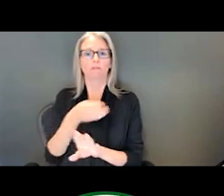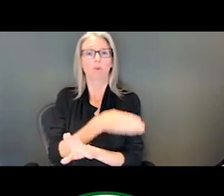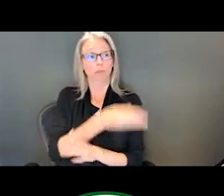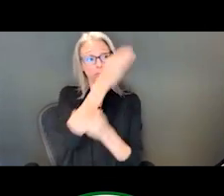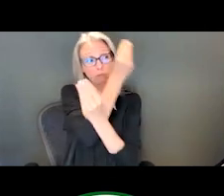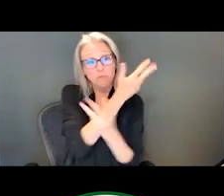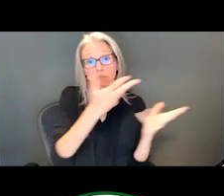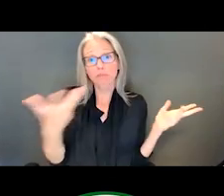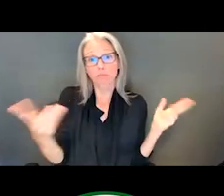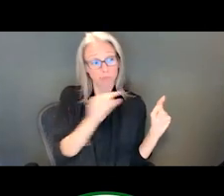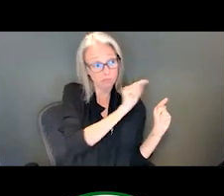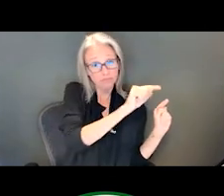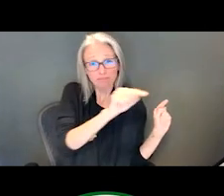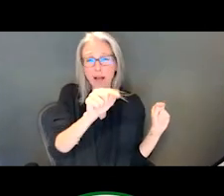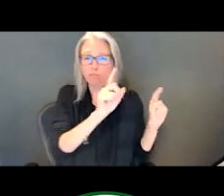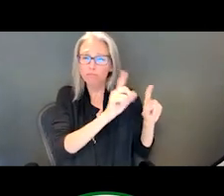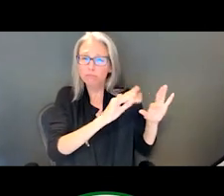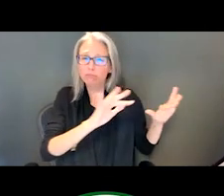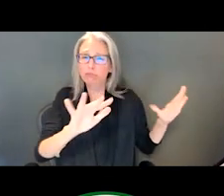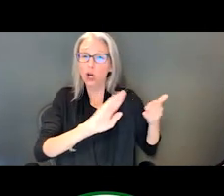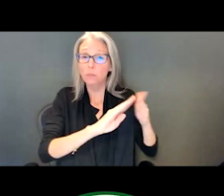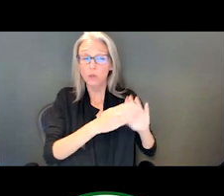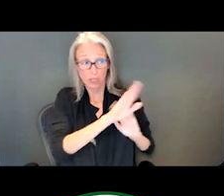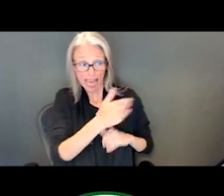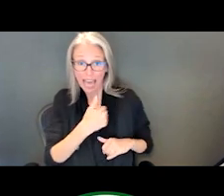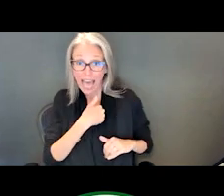you know is within like a summer job if somebody you know is within like a summer job if somebody you know is within like a different cultural background so that the people can consider that working for a